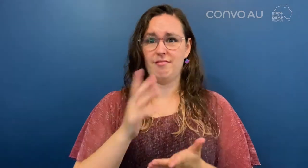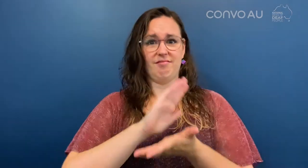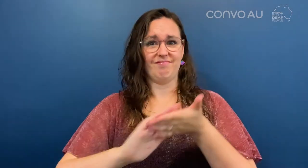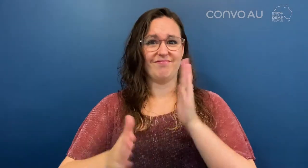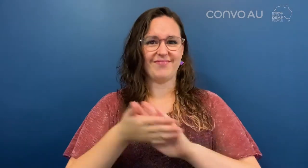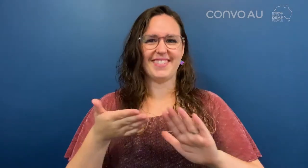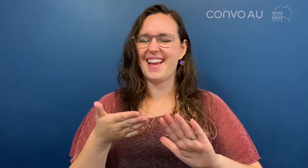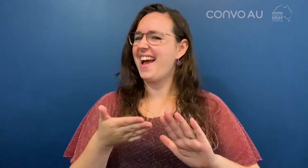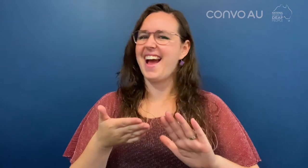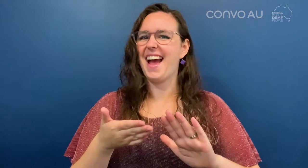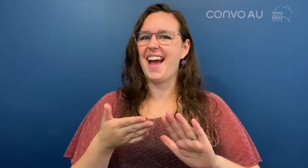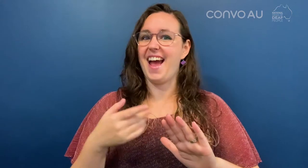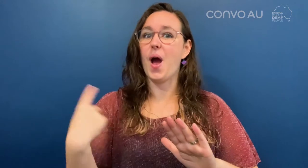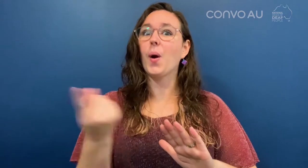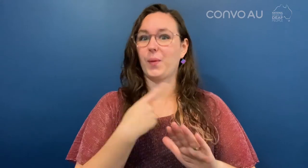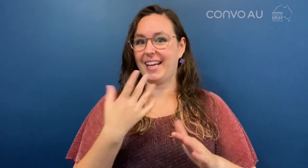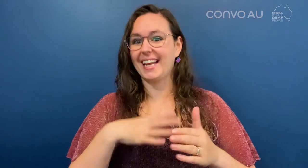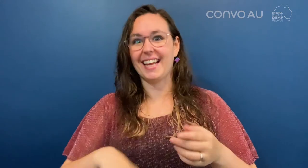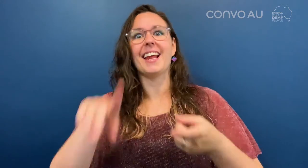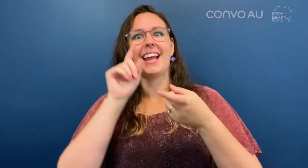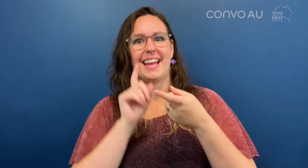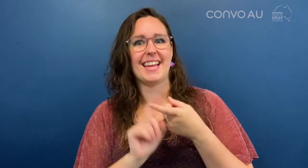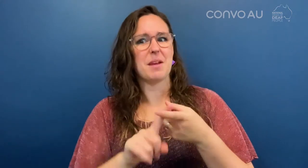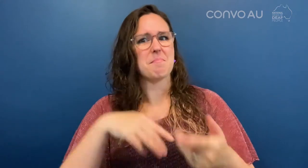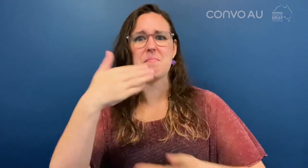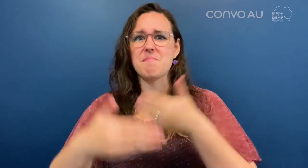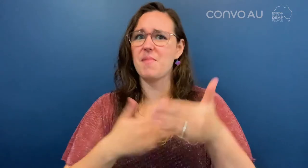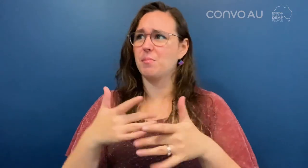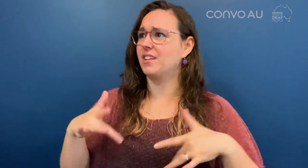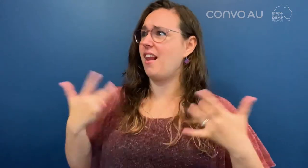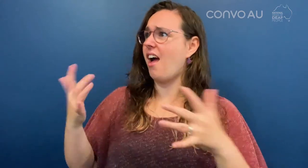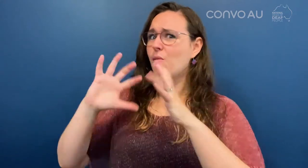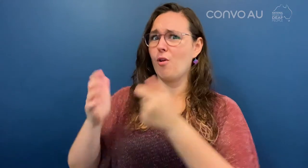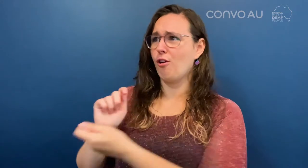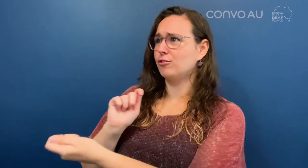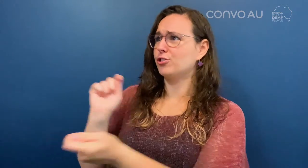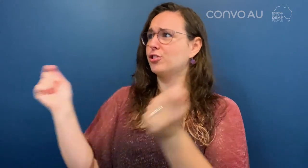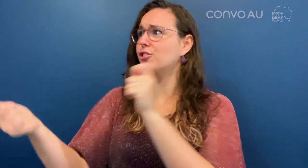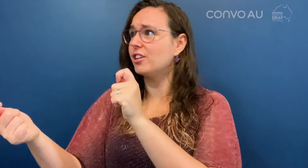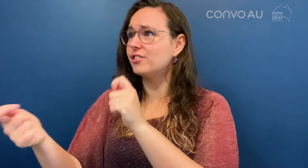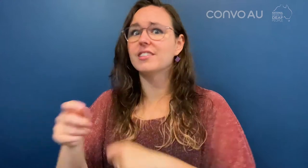This work is not done, we need to continue advancing. The world and life is changing and with that,